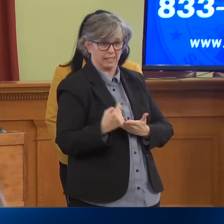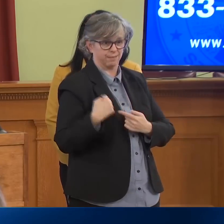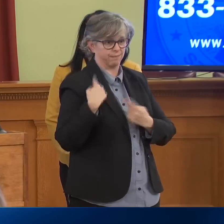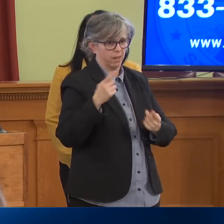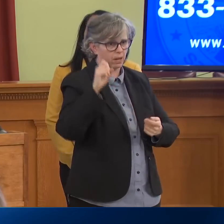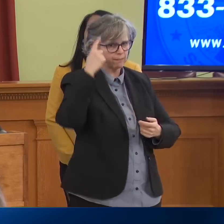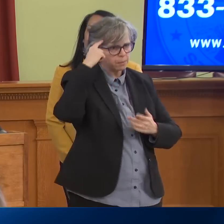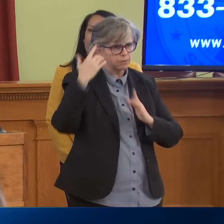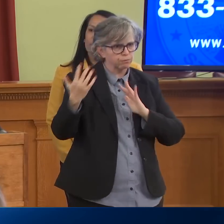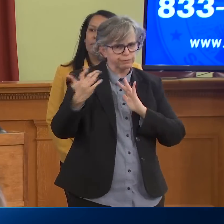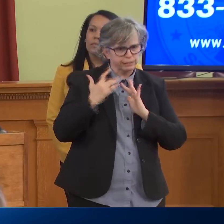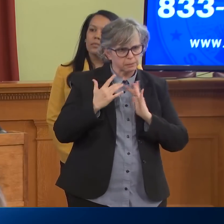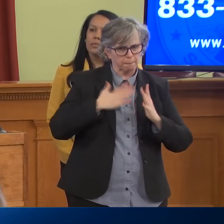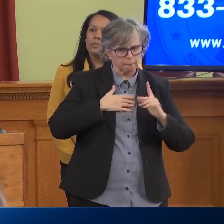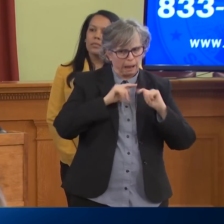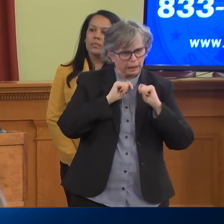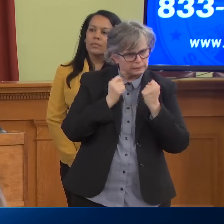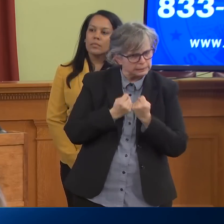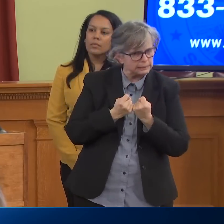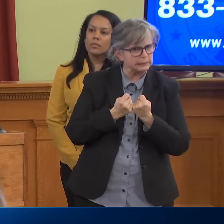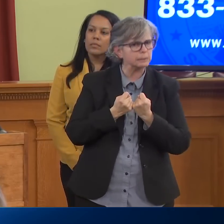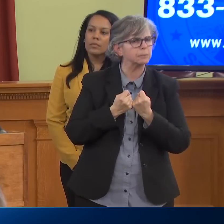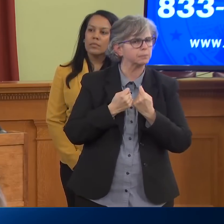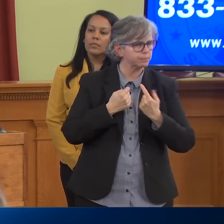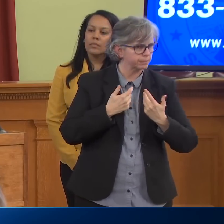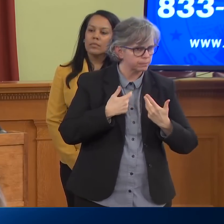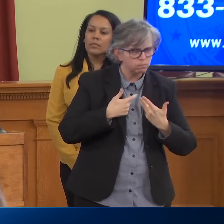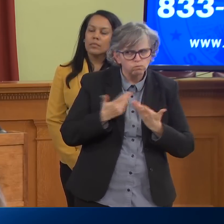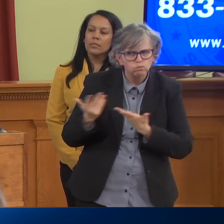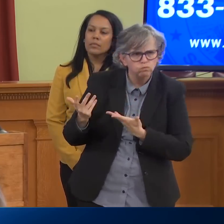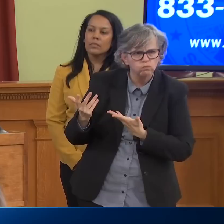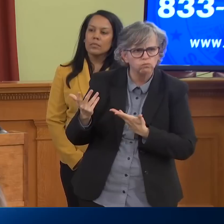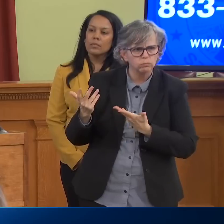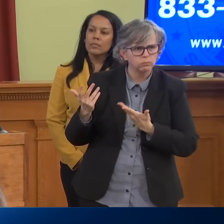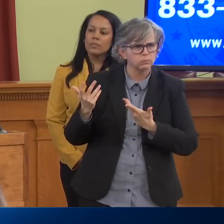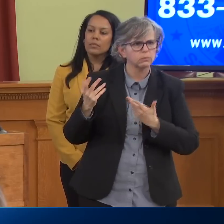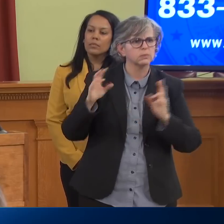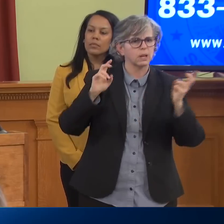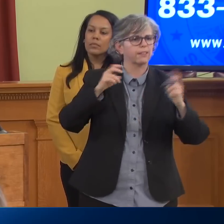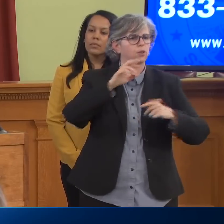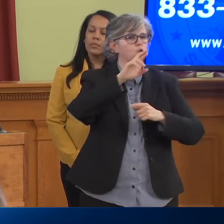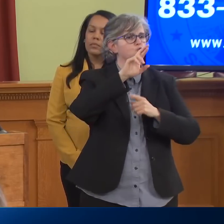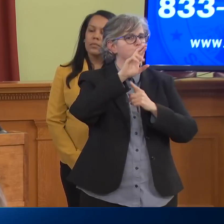EFFORT TO SUPPORT, AND THIS WEEK THE GOVERNOR LOOK TO MY TEAM AT